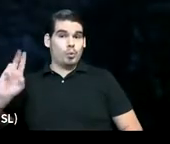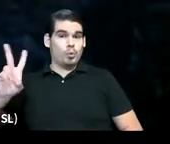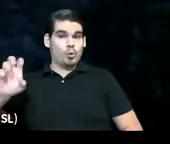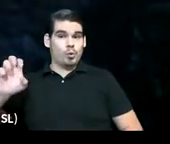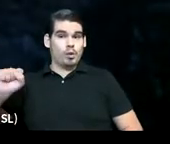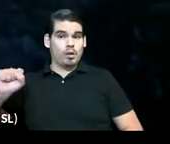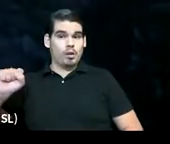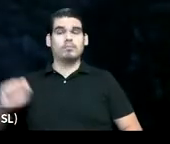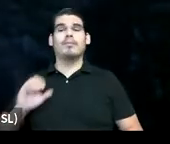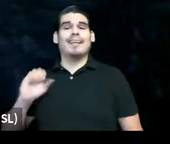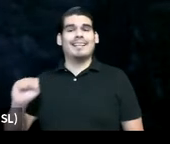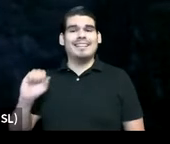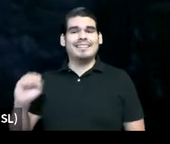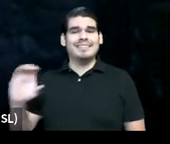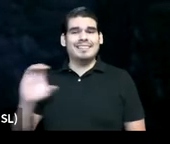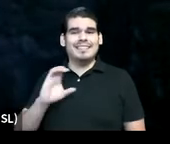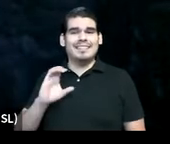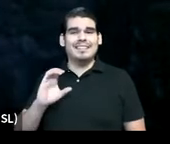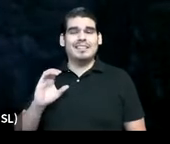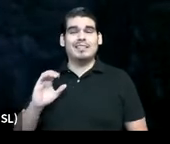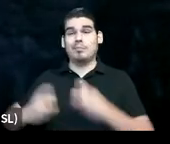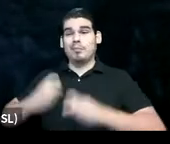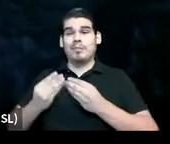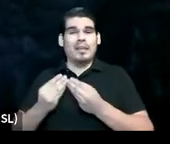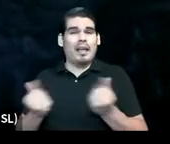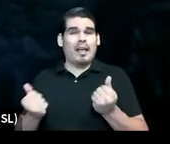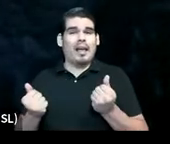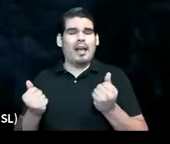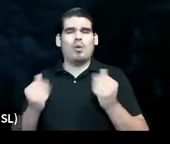are really very short documents but there they mean a lot. Right.